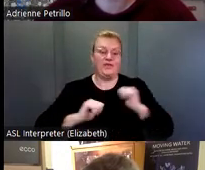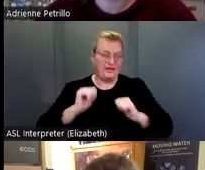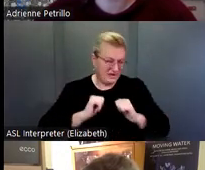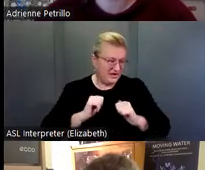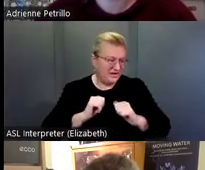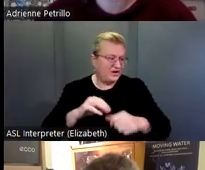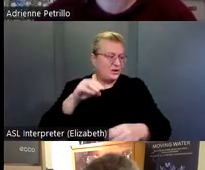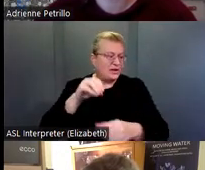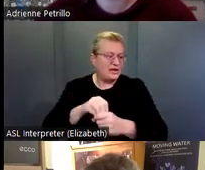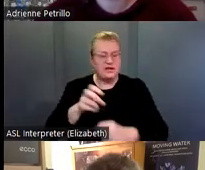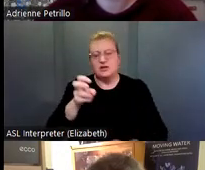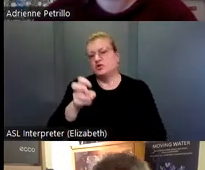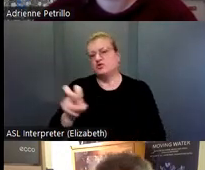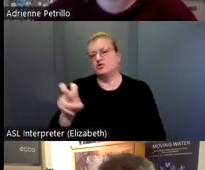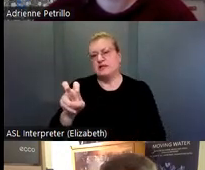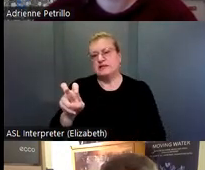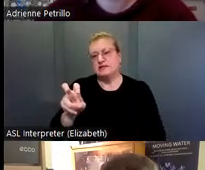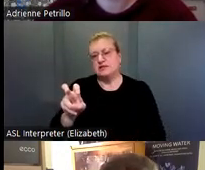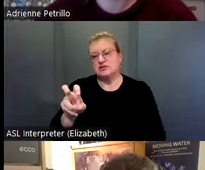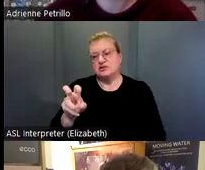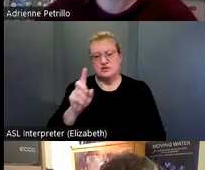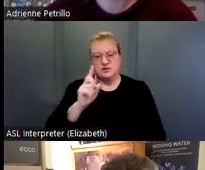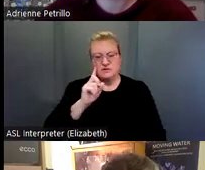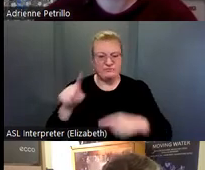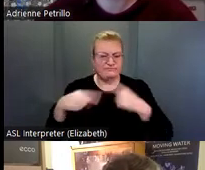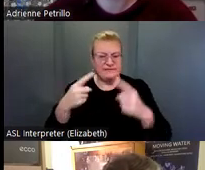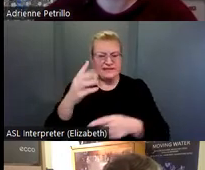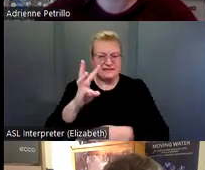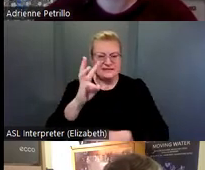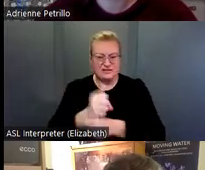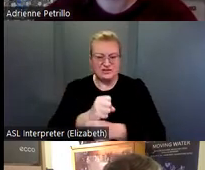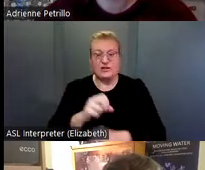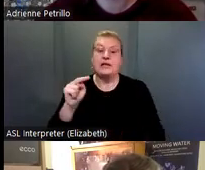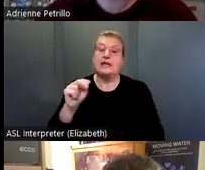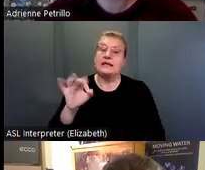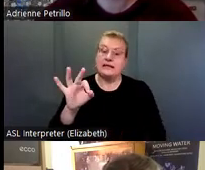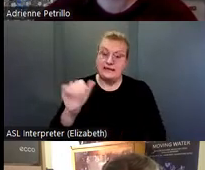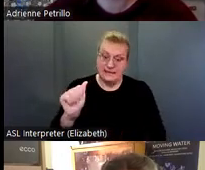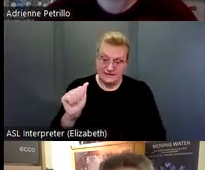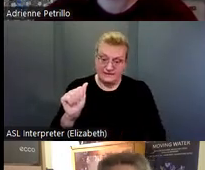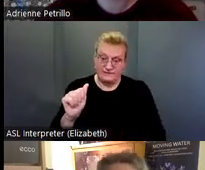for the last six years of the company, and NEFA has been a big part of that transition.